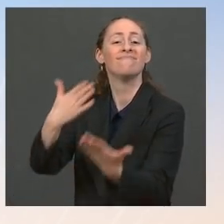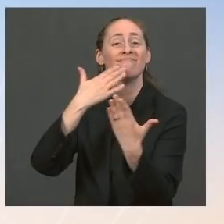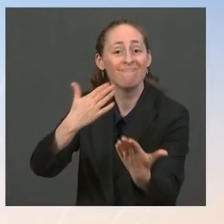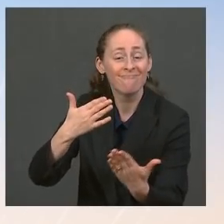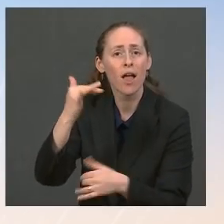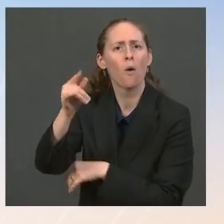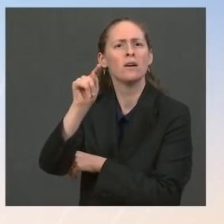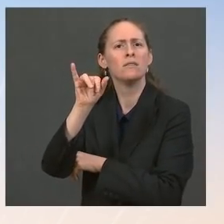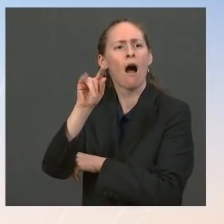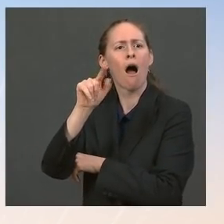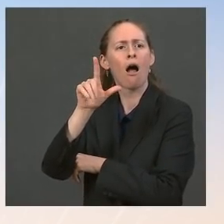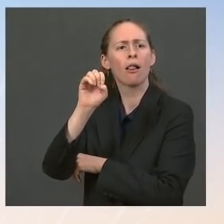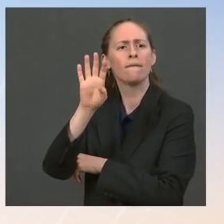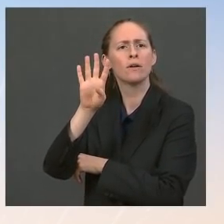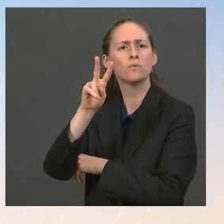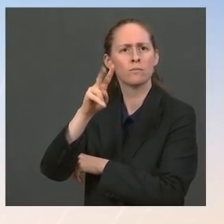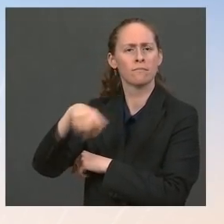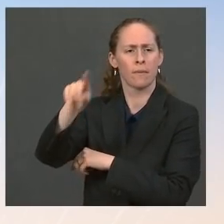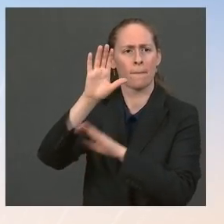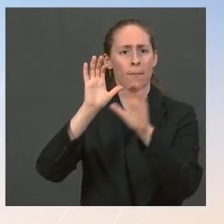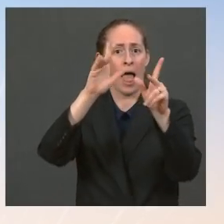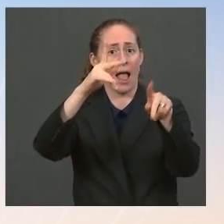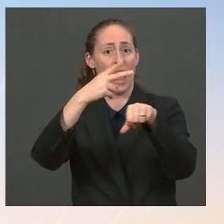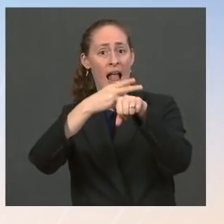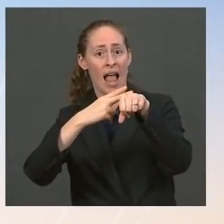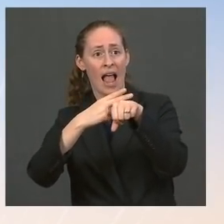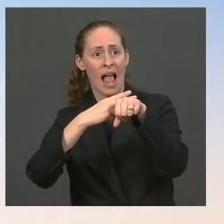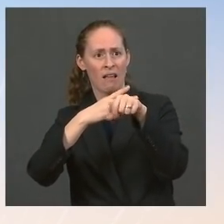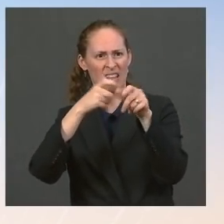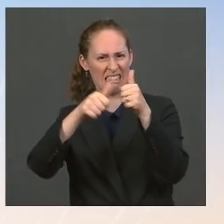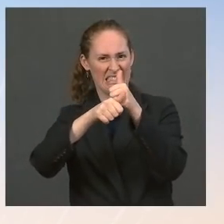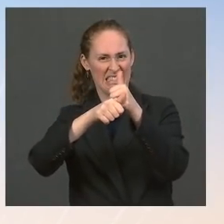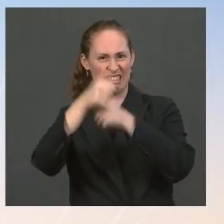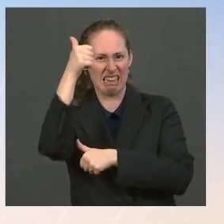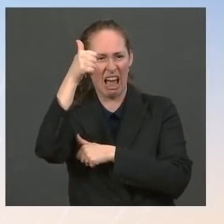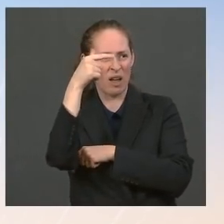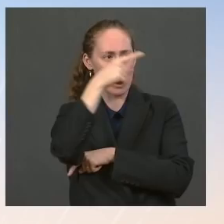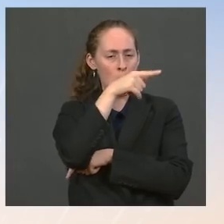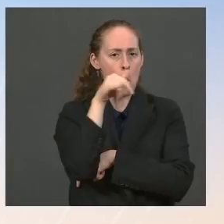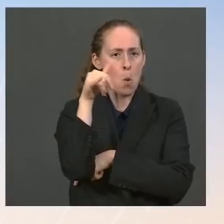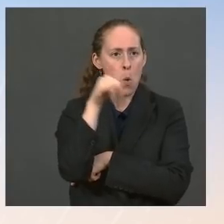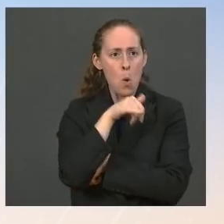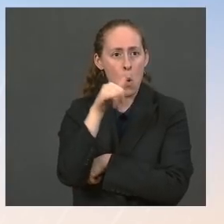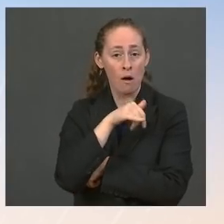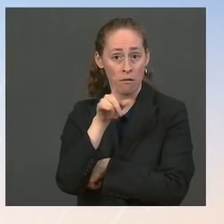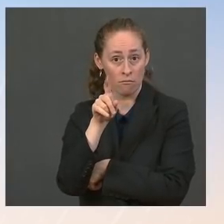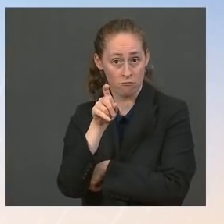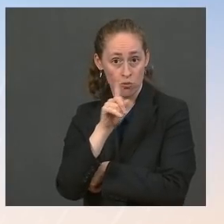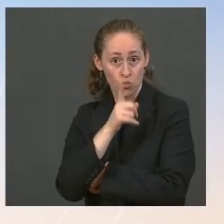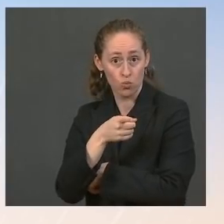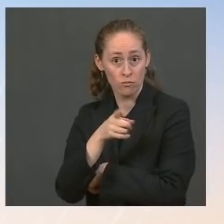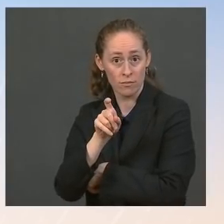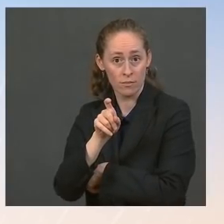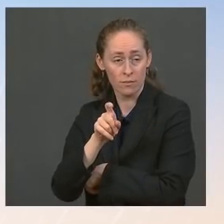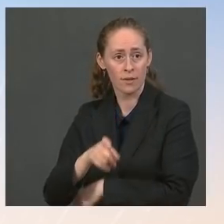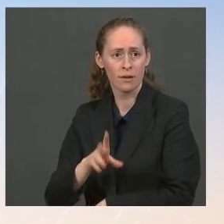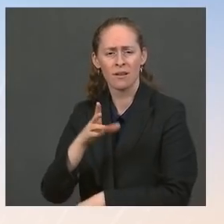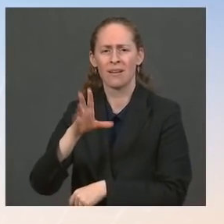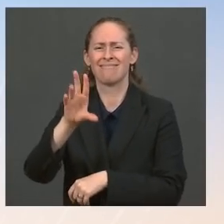sending Haitians back to danger in Haiti, immoral? Yes or no? Secretary Mayorkas: No, they are not. They are driven by a public health imperative.